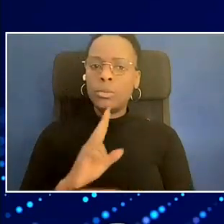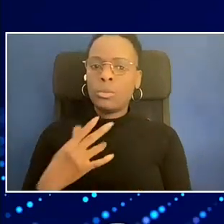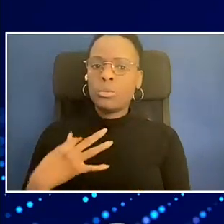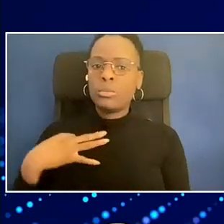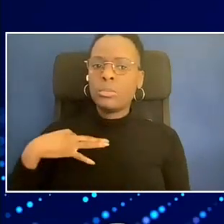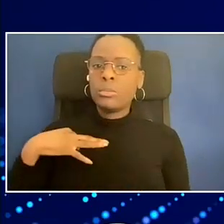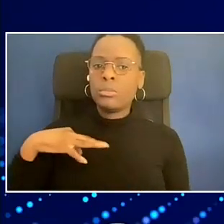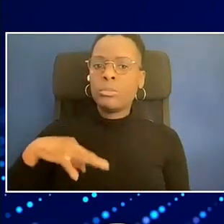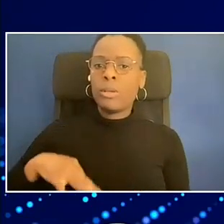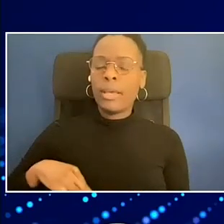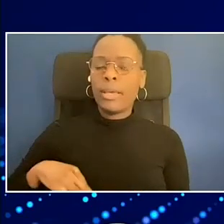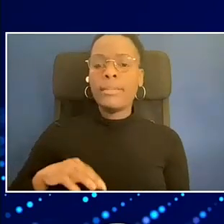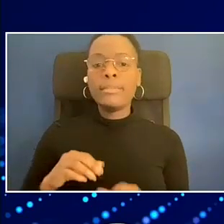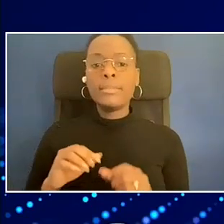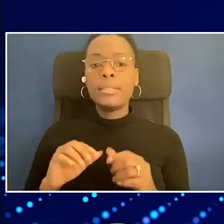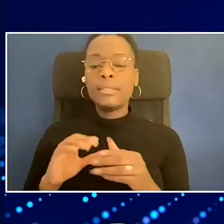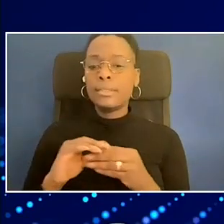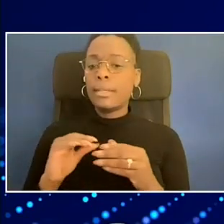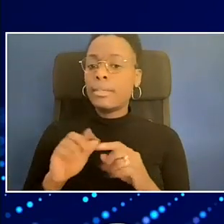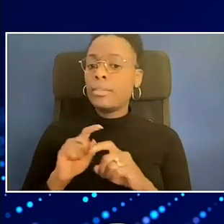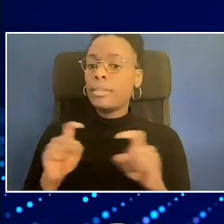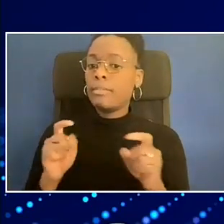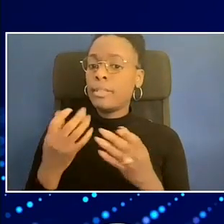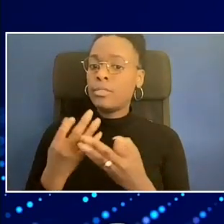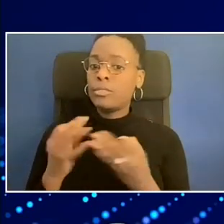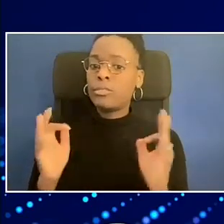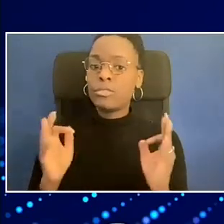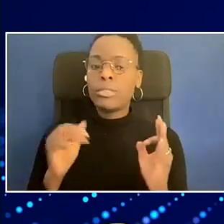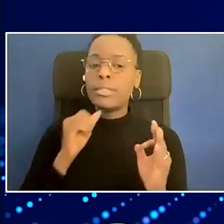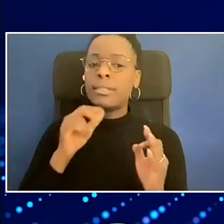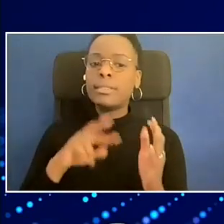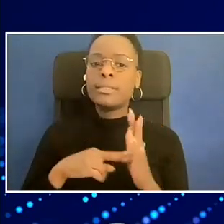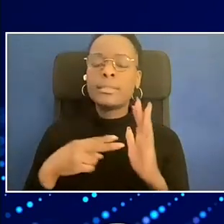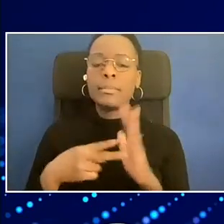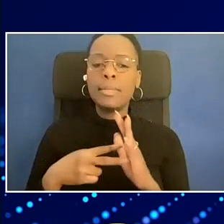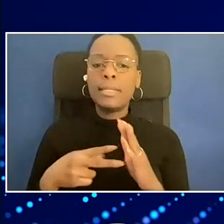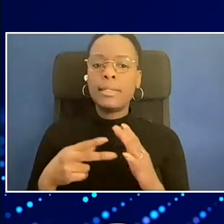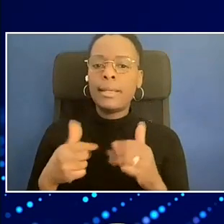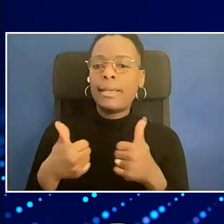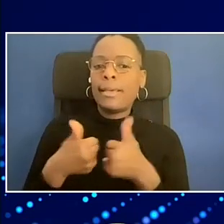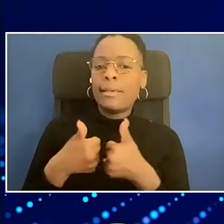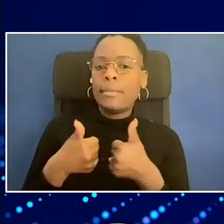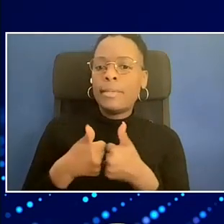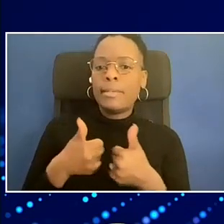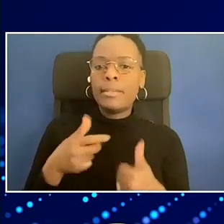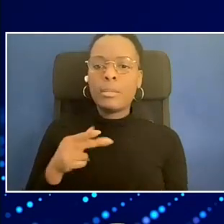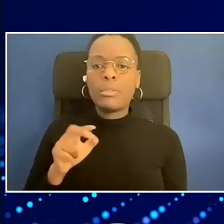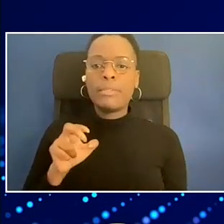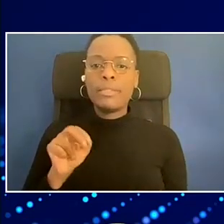for free as far as like as gaming the provision in order to fold the costs, to